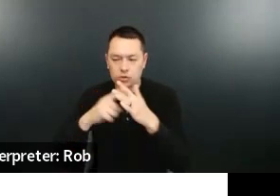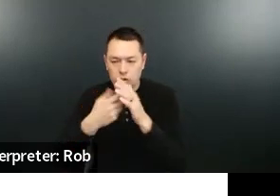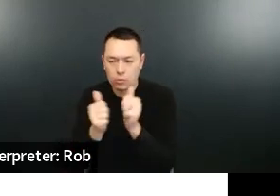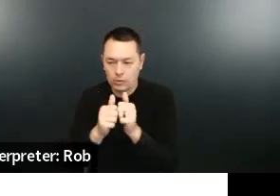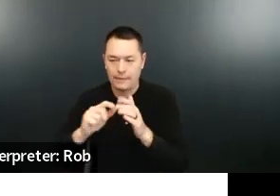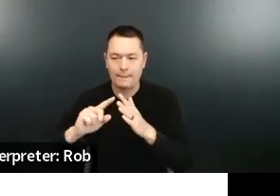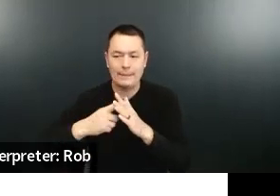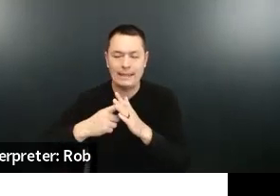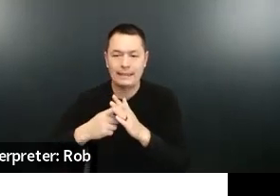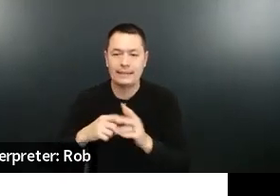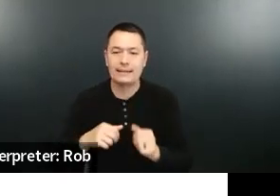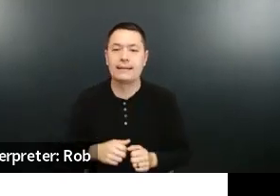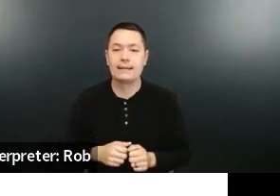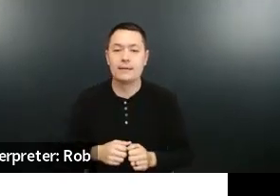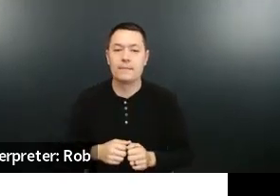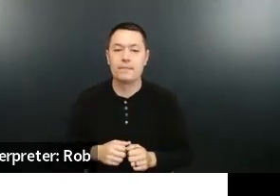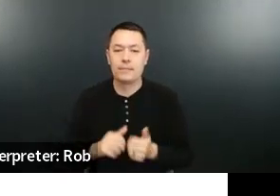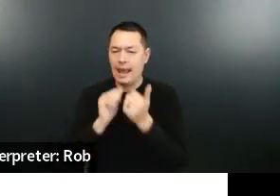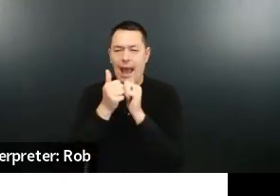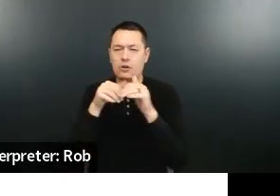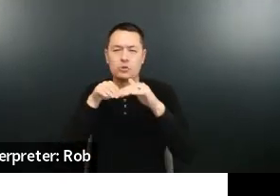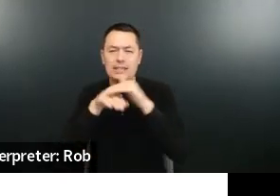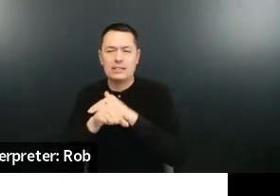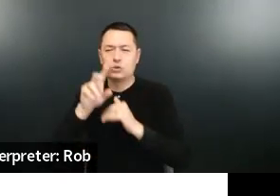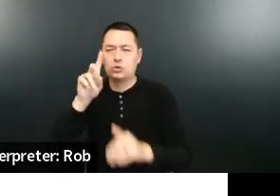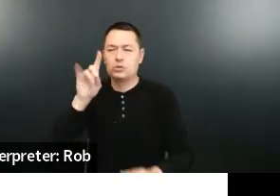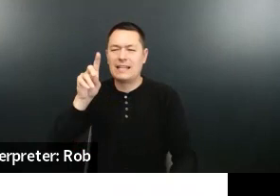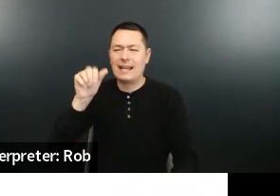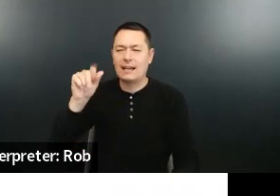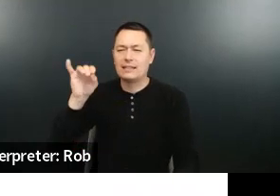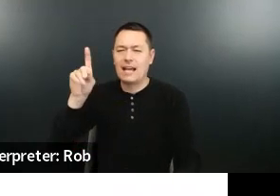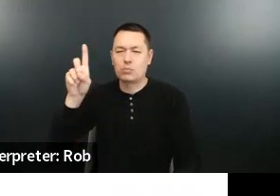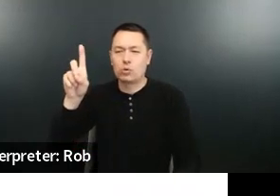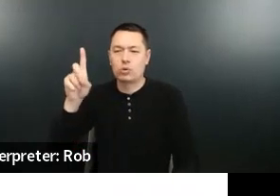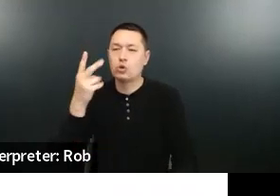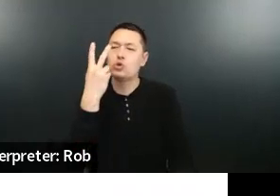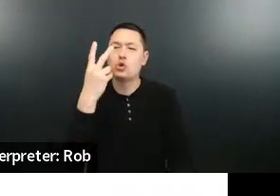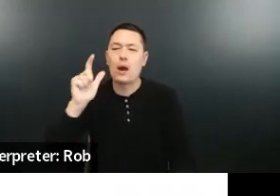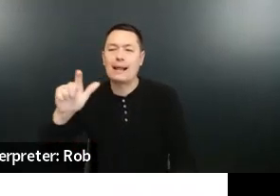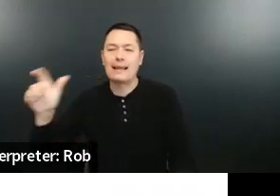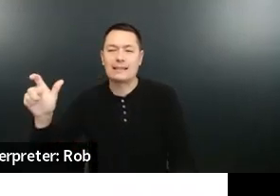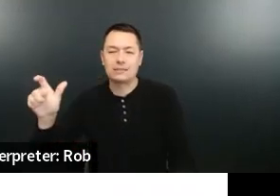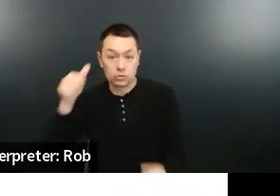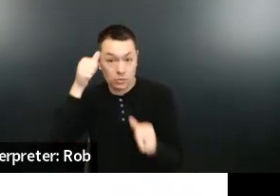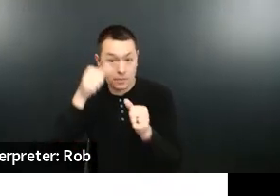how'd you get to that data dashboard website? And so it's just two clicks on. We have to remember to get about